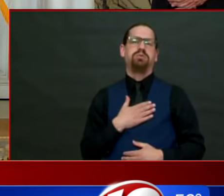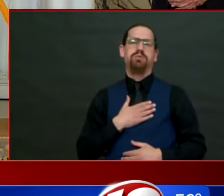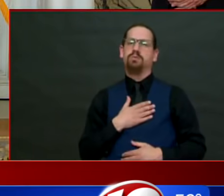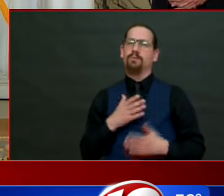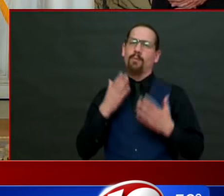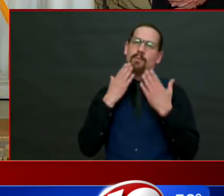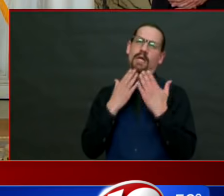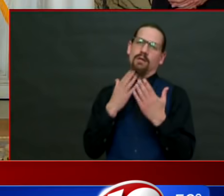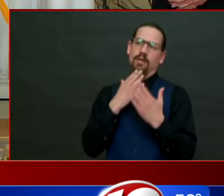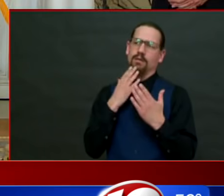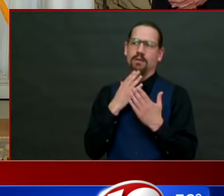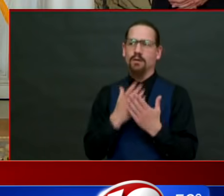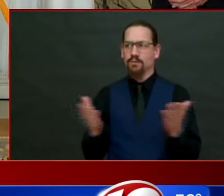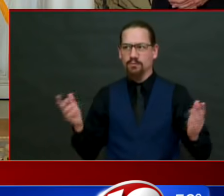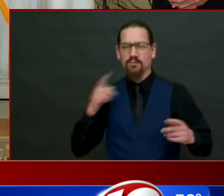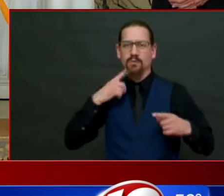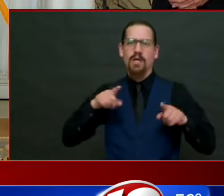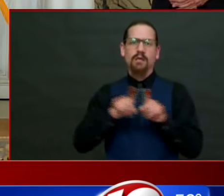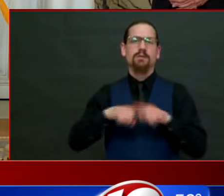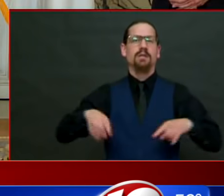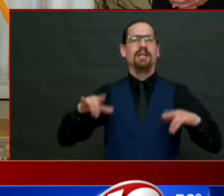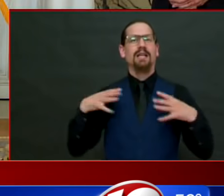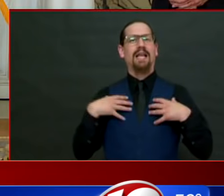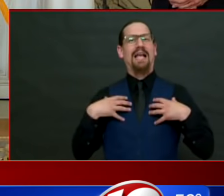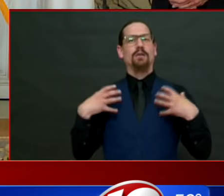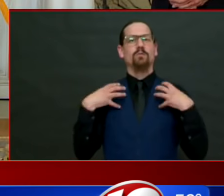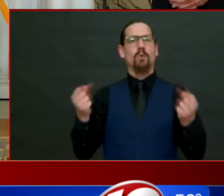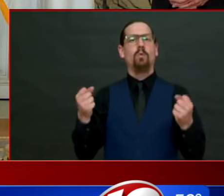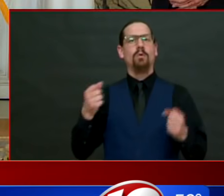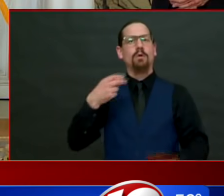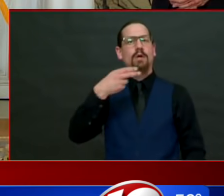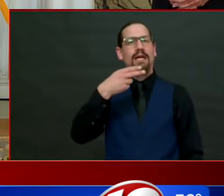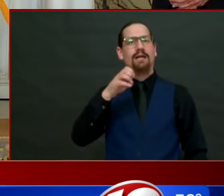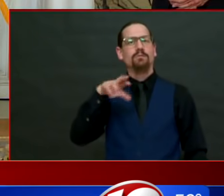ARE -- YOU WERE STRESSED OUT. WE CONSIDER YOU AMONG THE TRUE